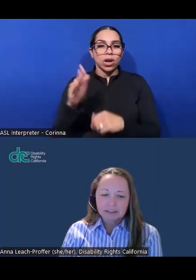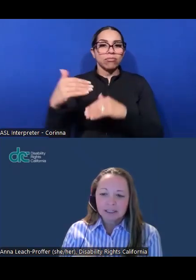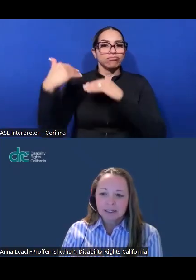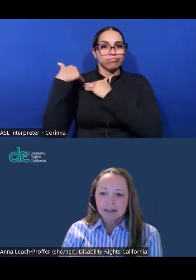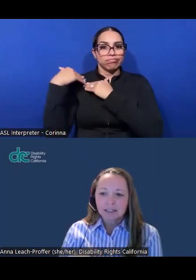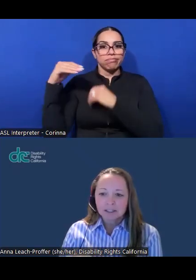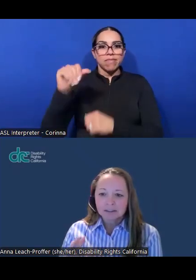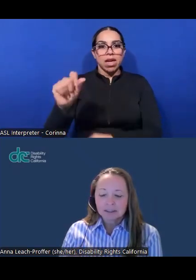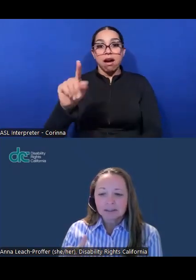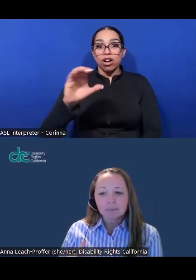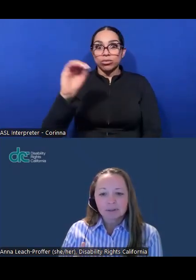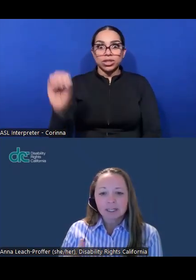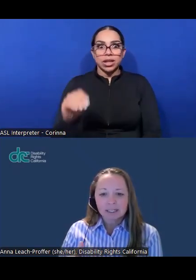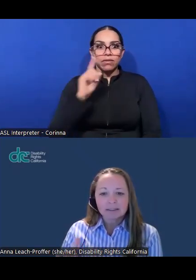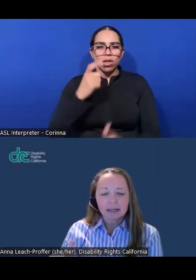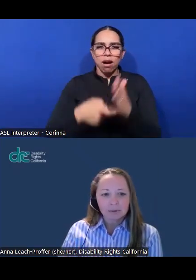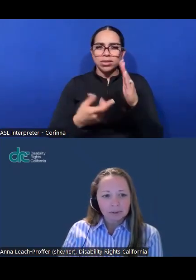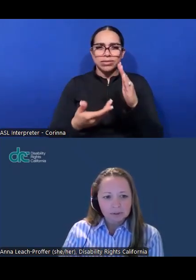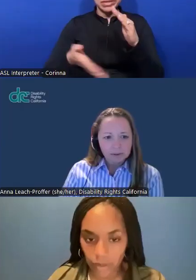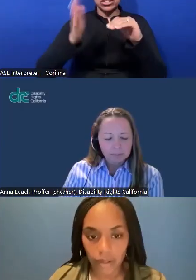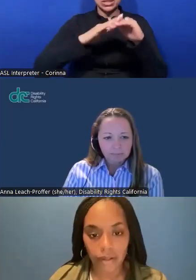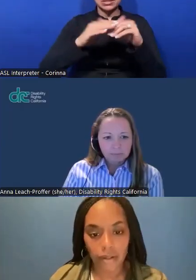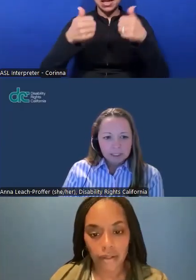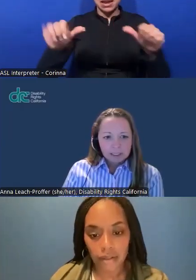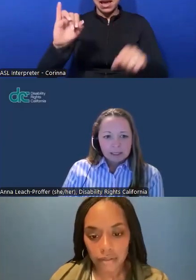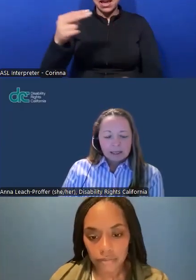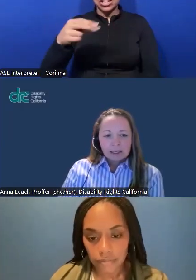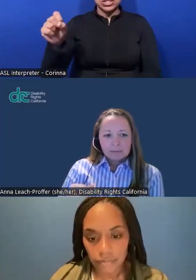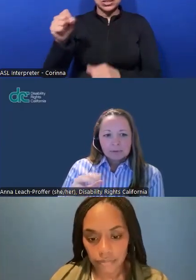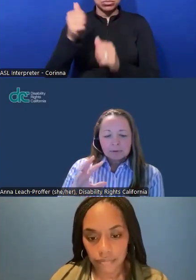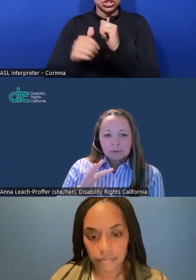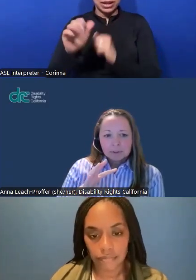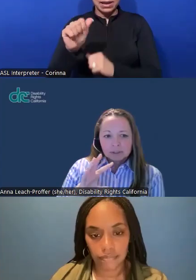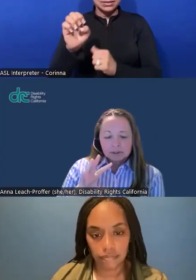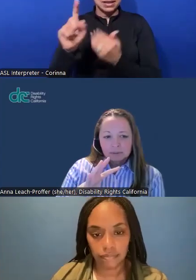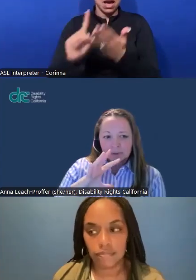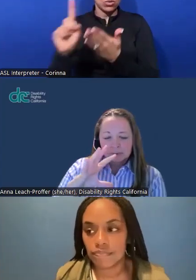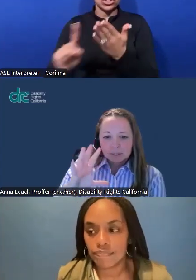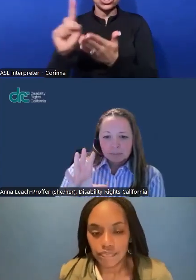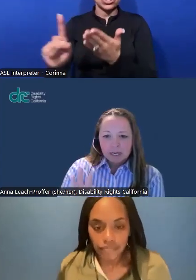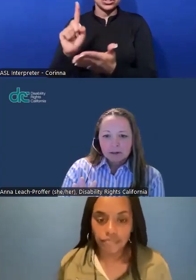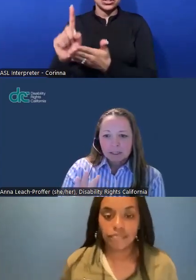in IHSS per case hours. So just for a little bit of background,